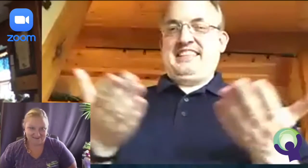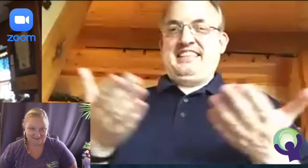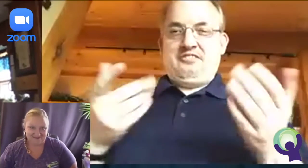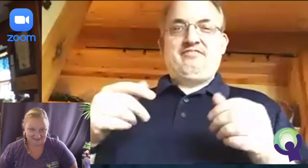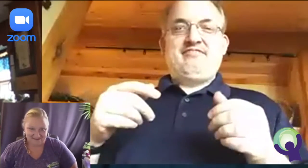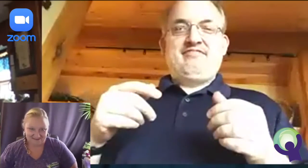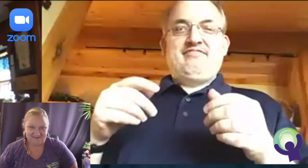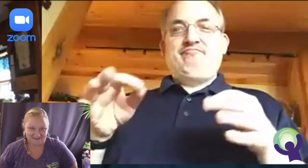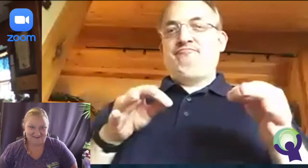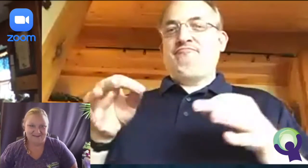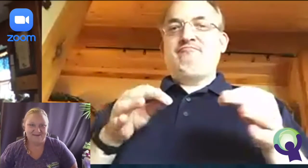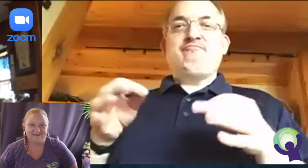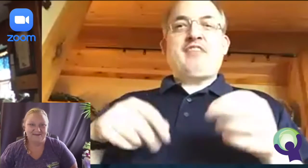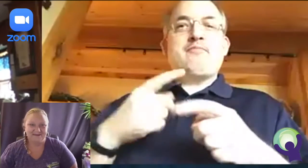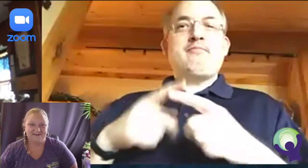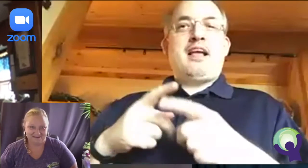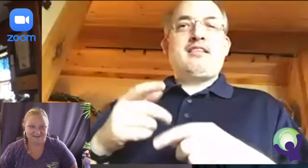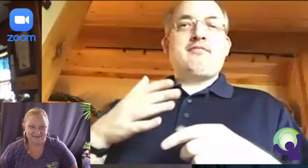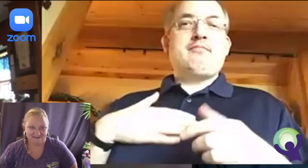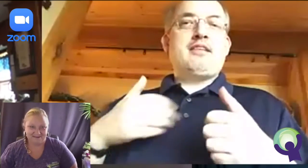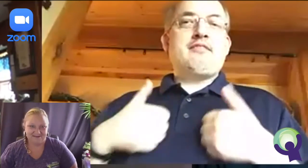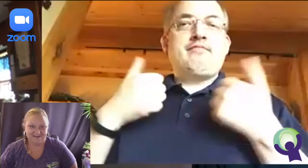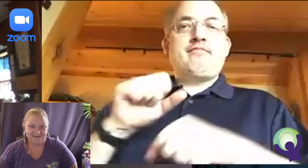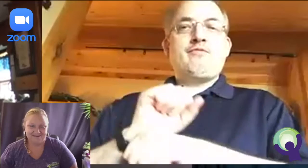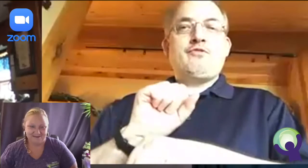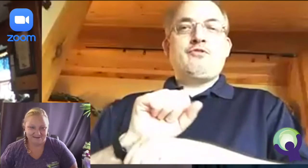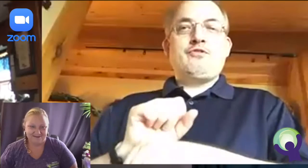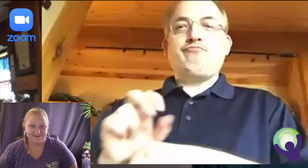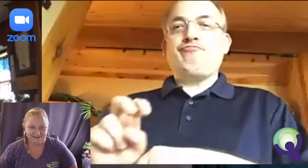Chris: I am really excited to be here and to explain about